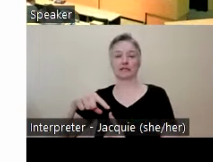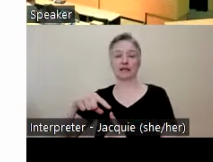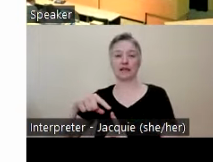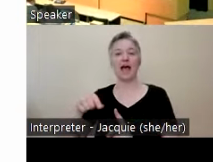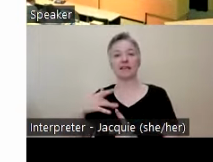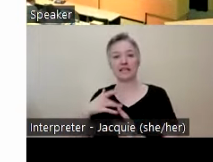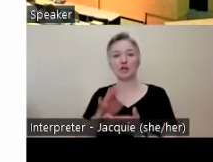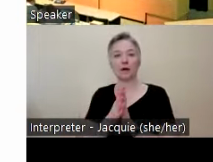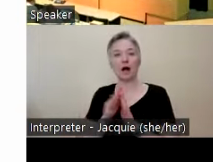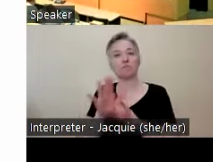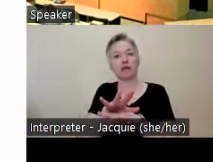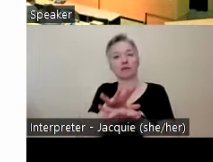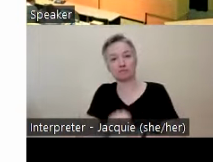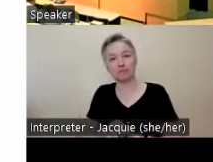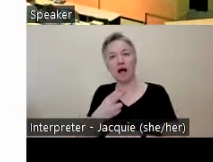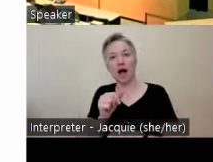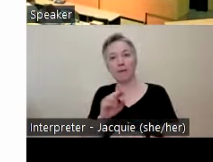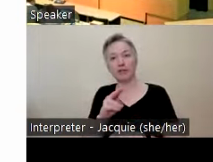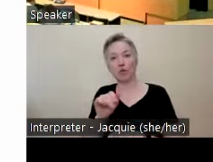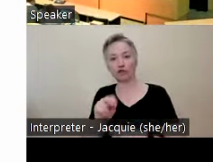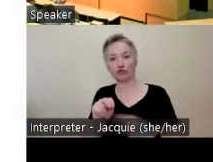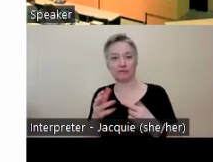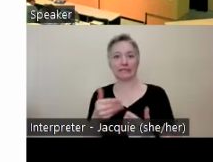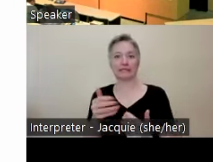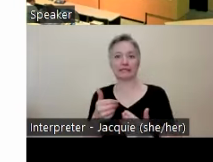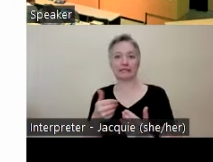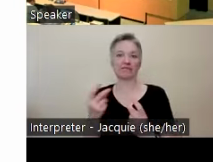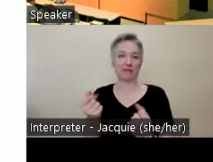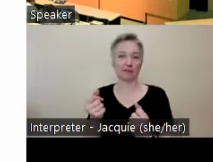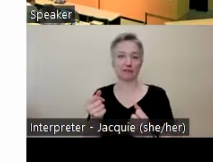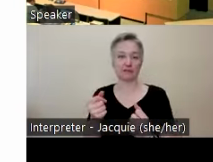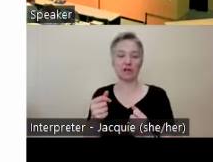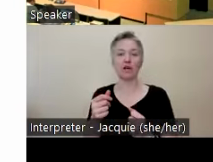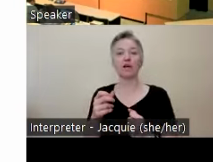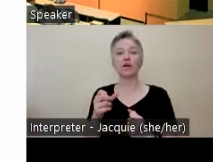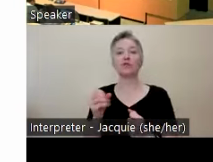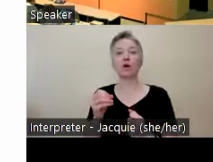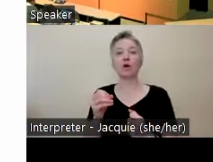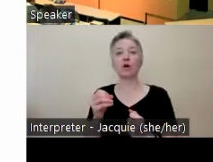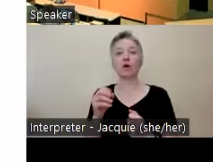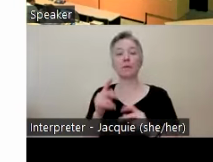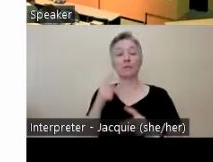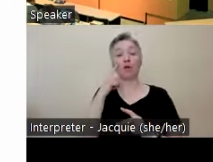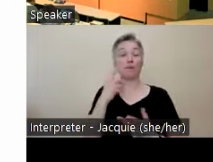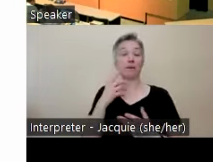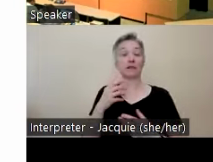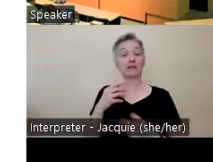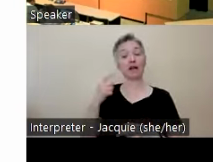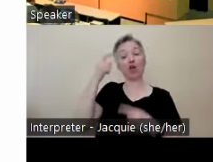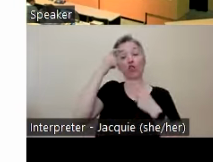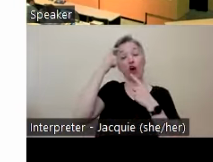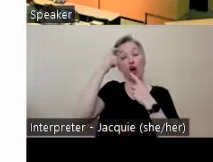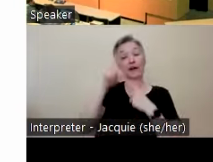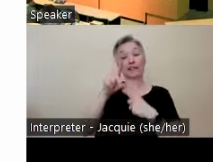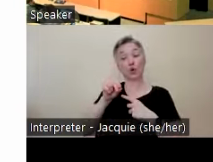and the idea was that thought disorder started to emerge in them uh it was essentially reinforced